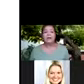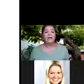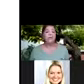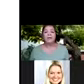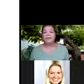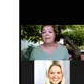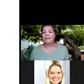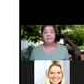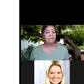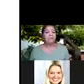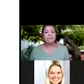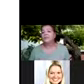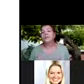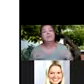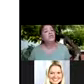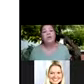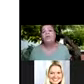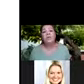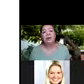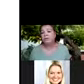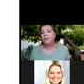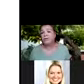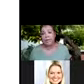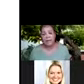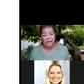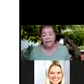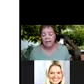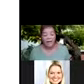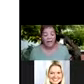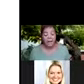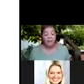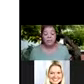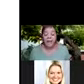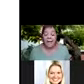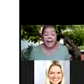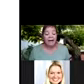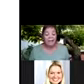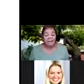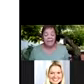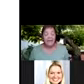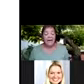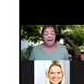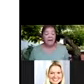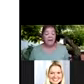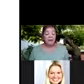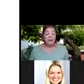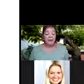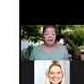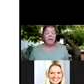We're not here to do anything but to serve whatever you need. And then with that I have to see that